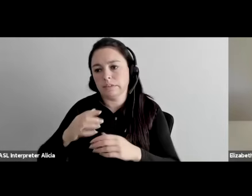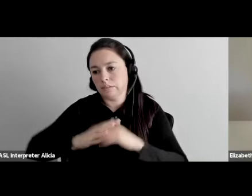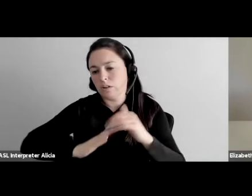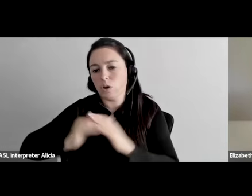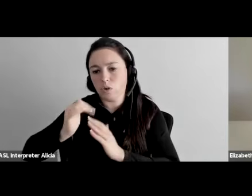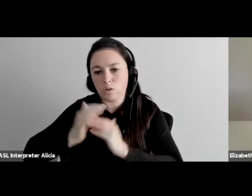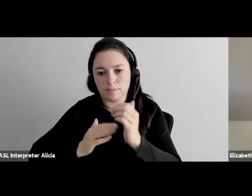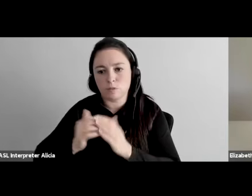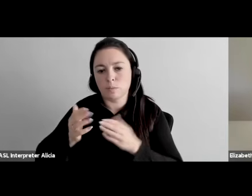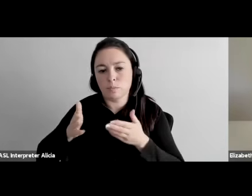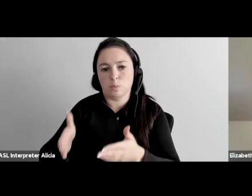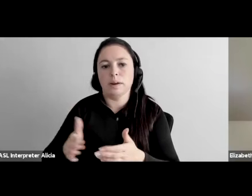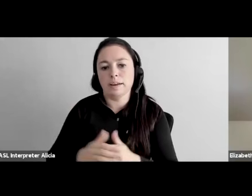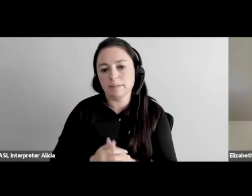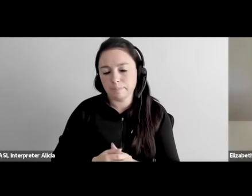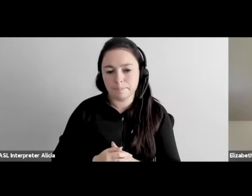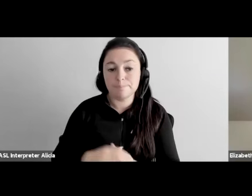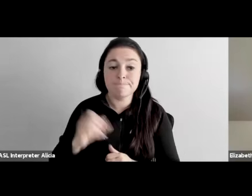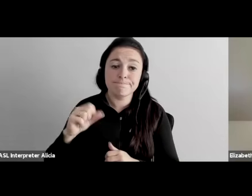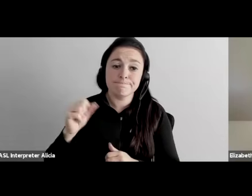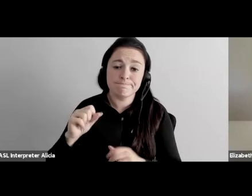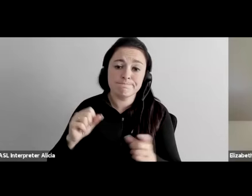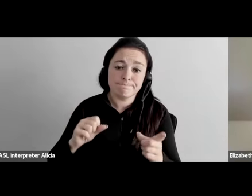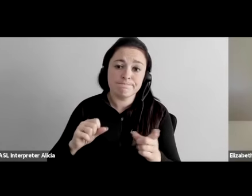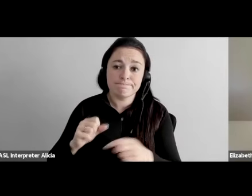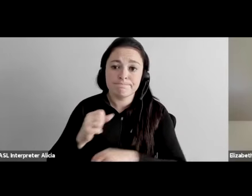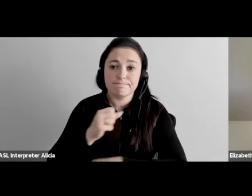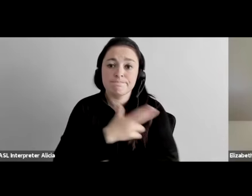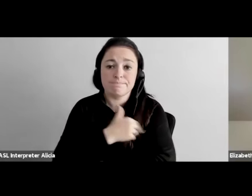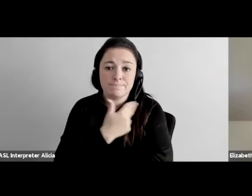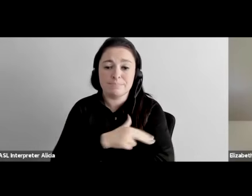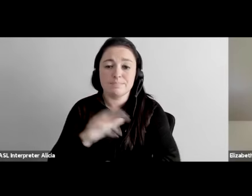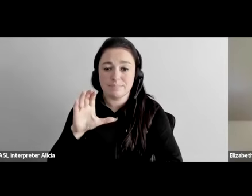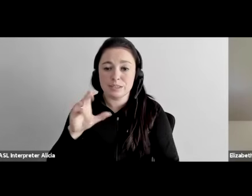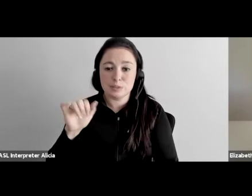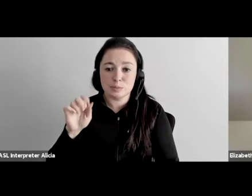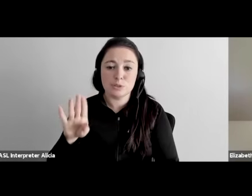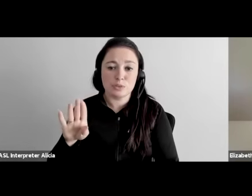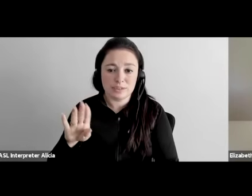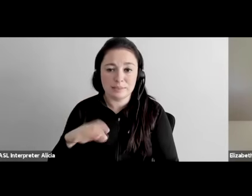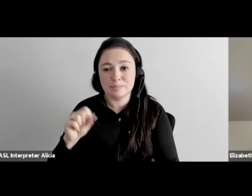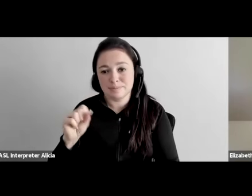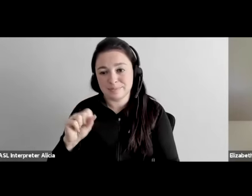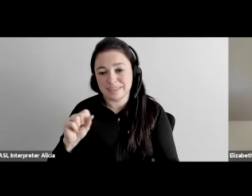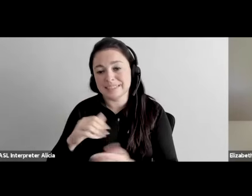Yes, we're both laying in a hospital crib. Yes, his doctors knew. Yes, his nurses knew.